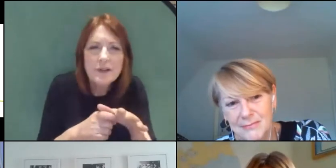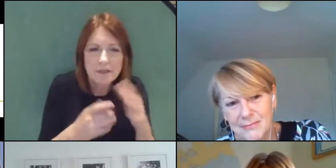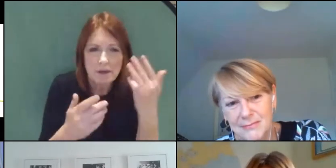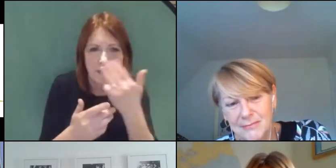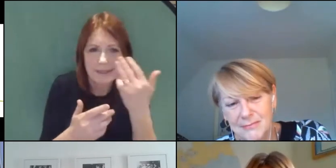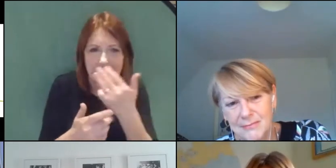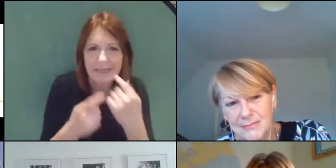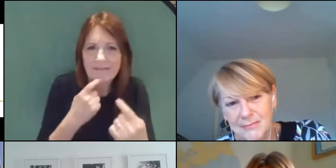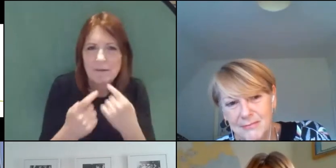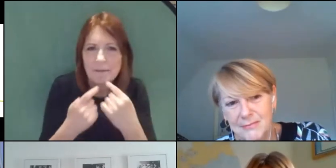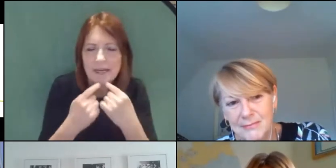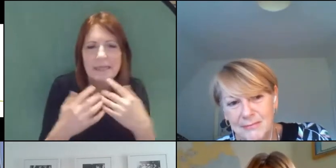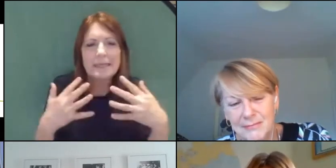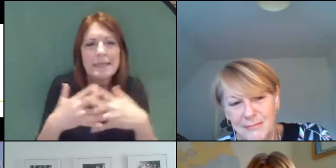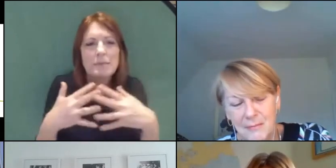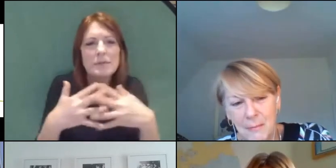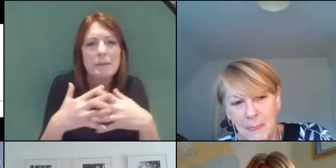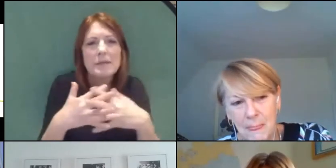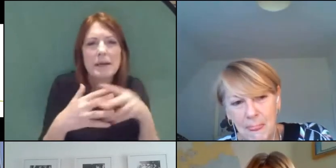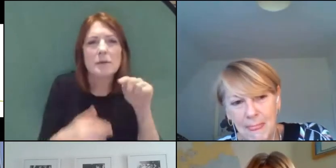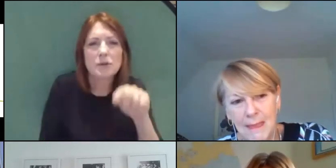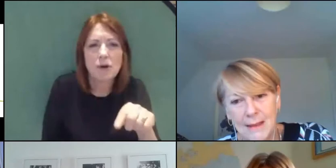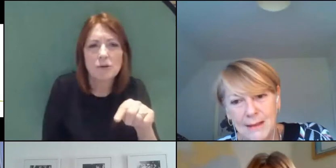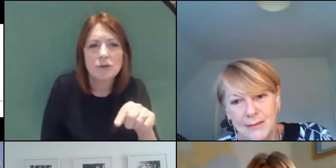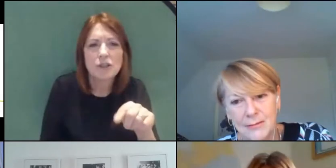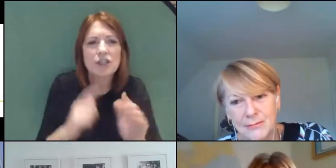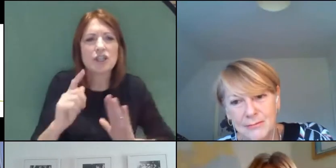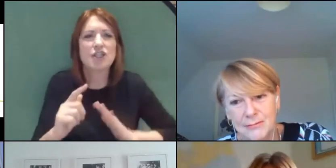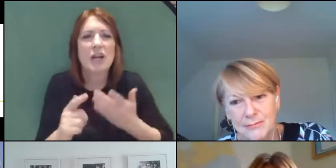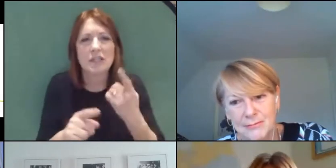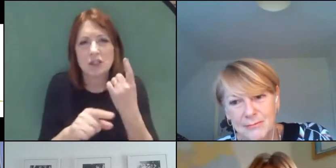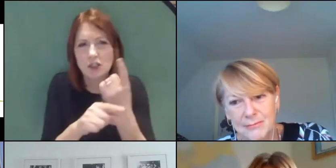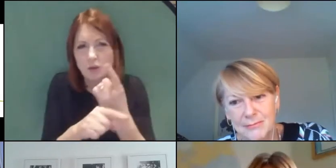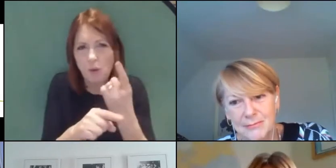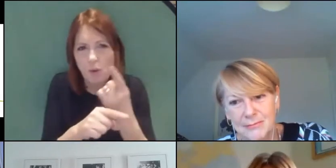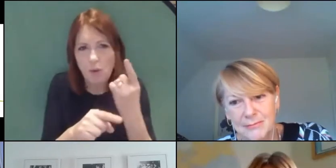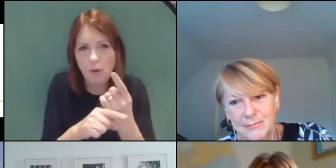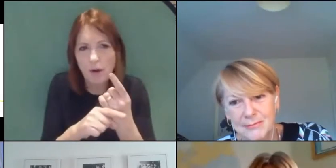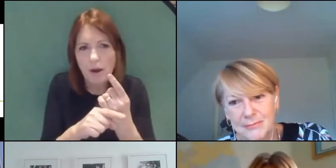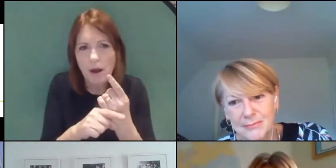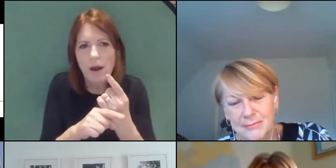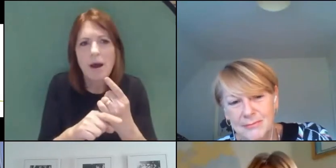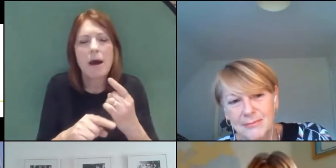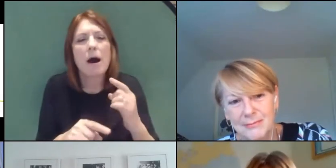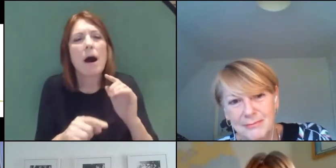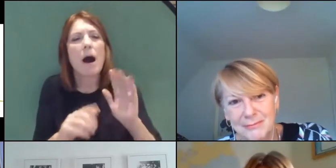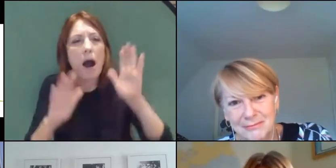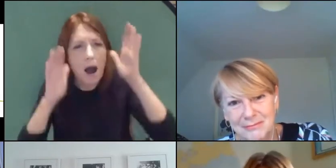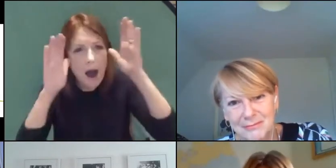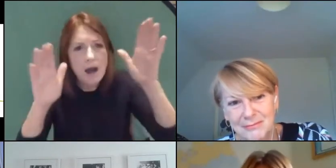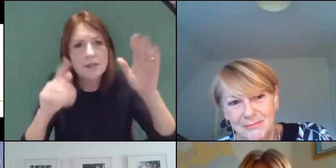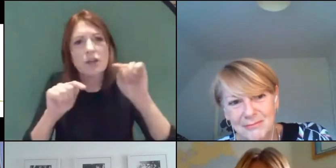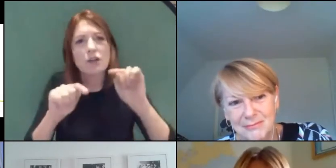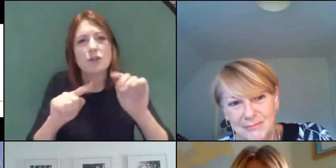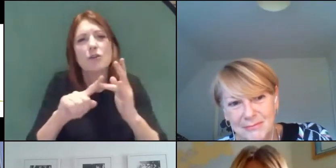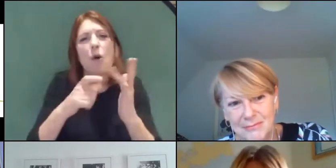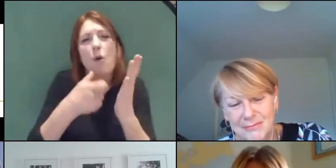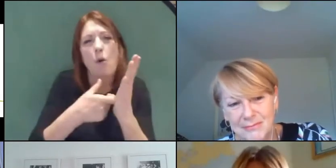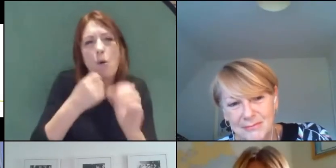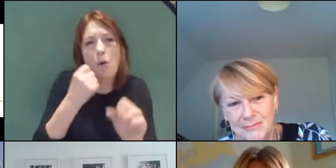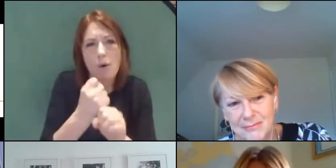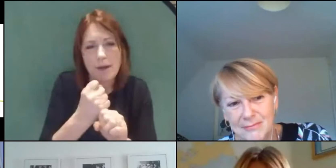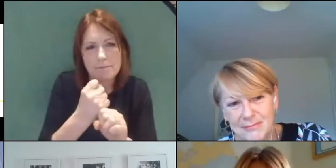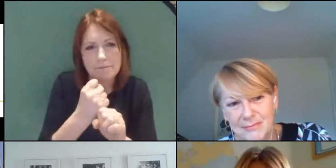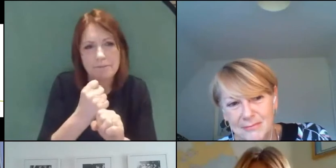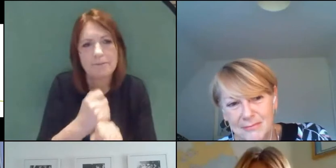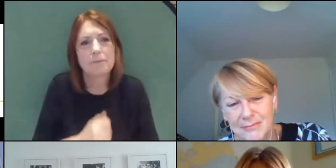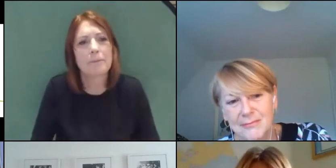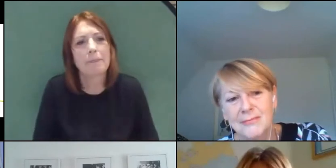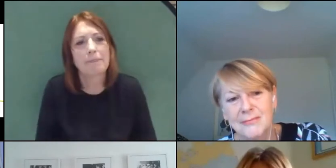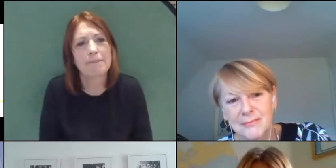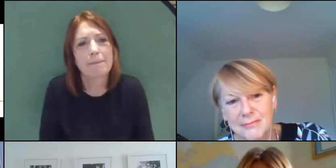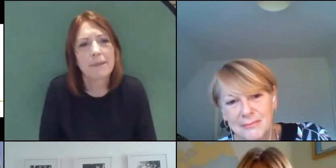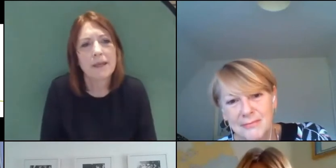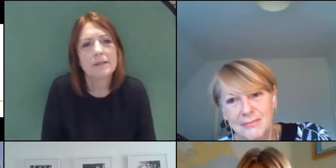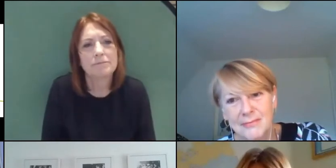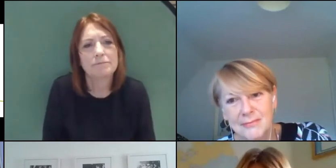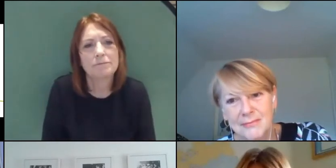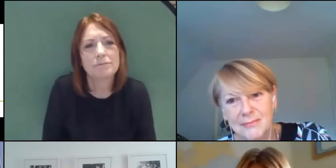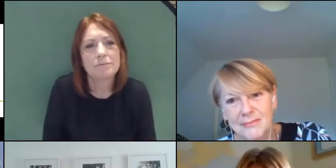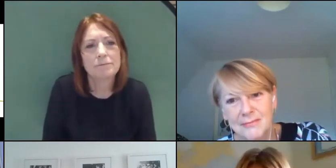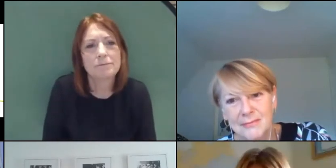be found at www.justtalkherts.org So that's www.justtalkherts.org